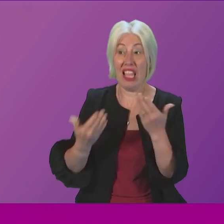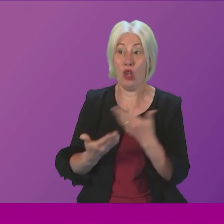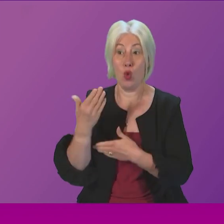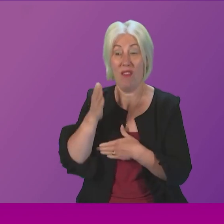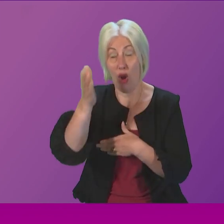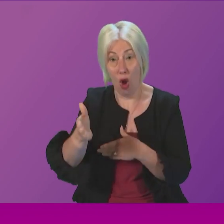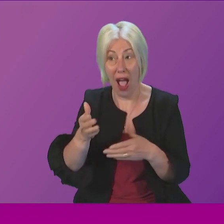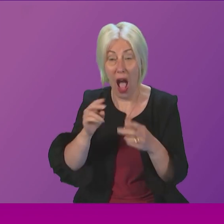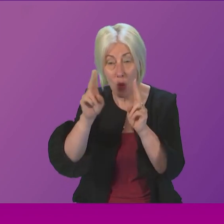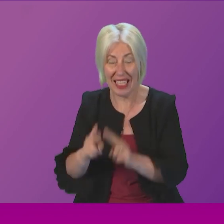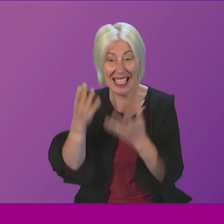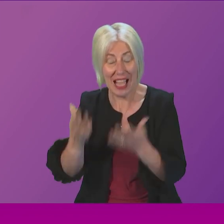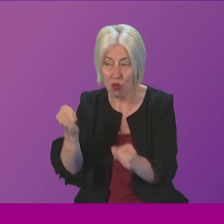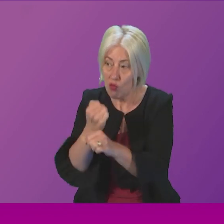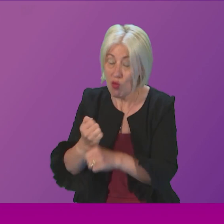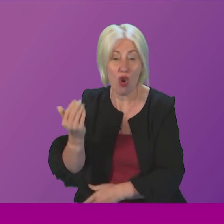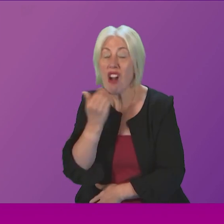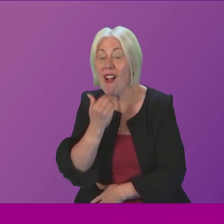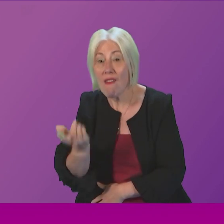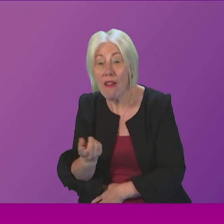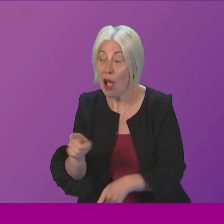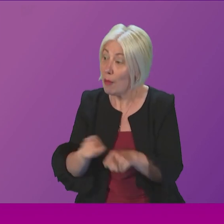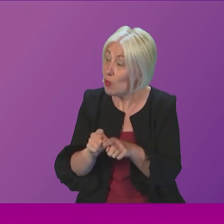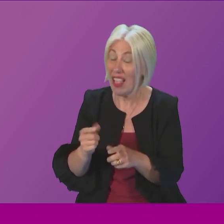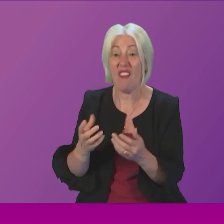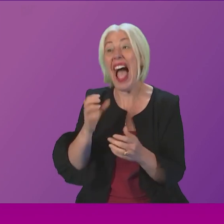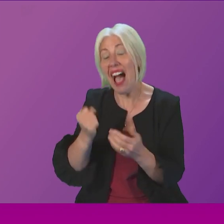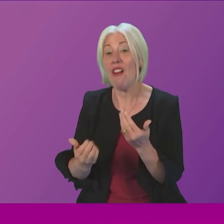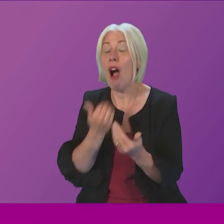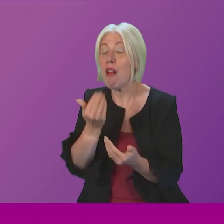even if it can, there are not enough people who are qualified to install them.